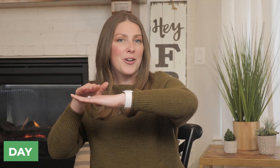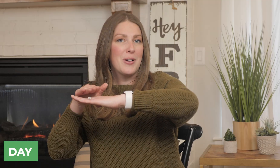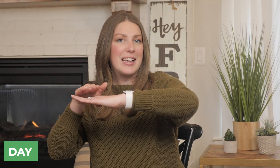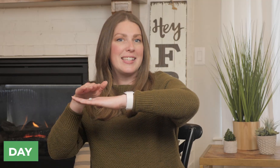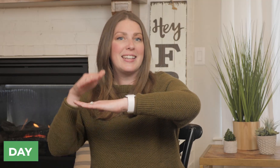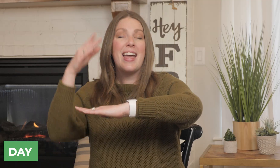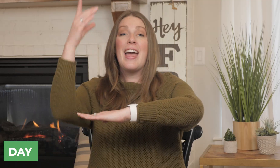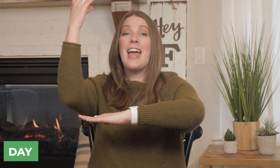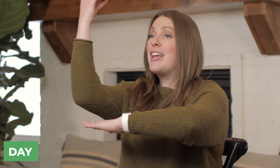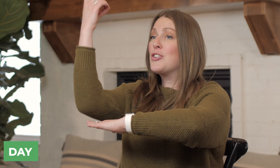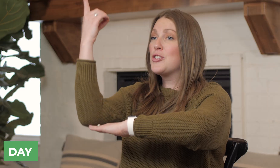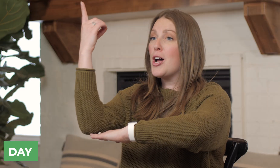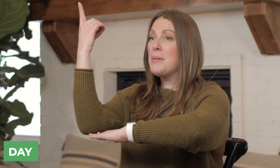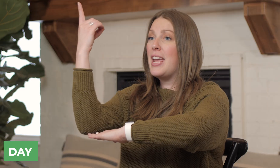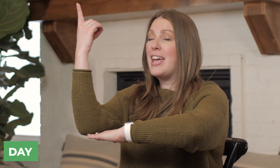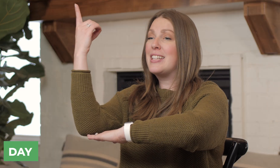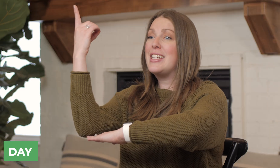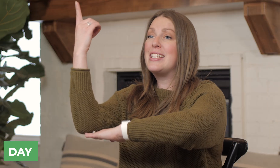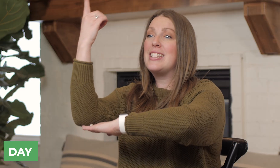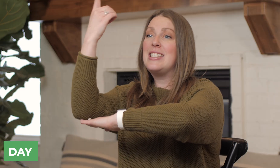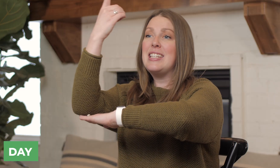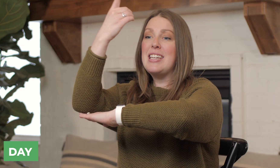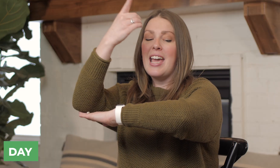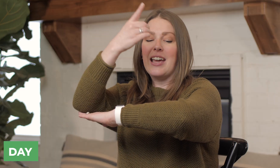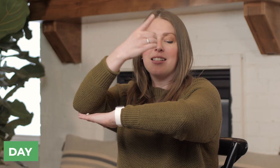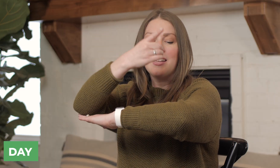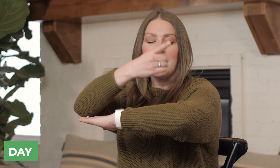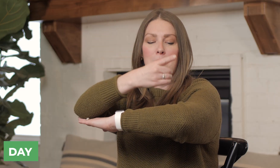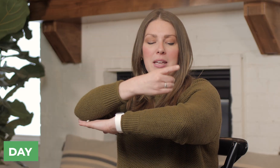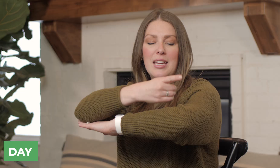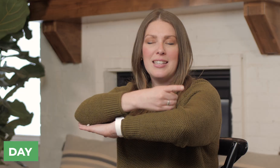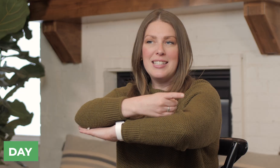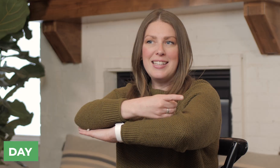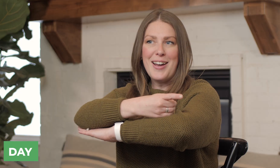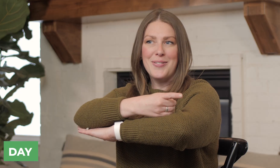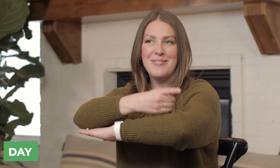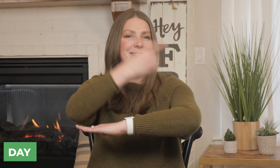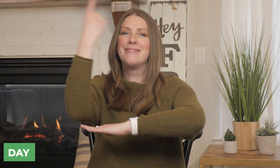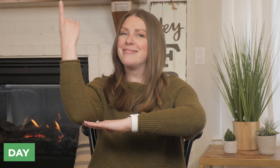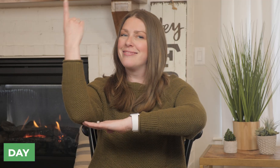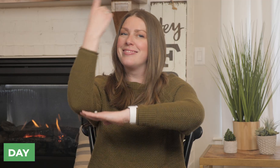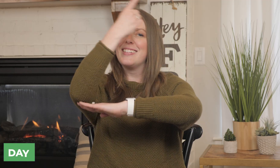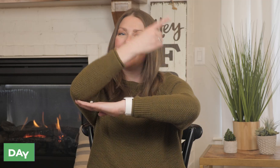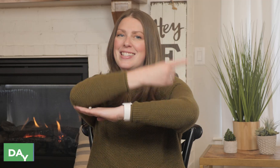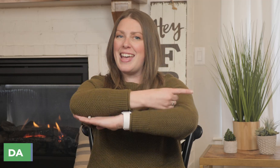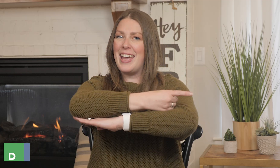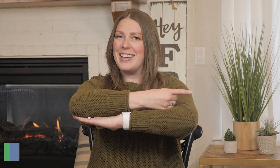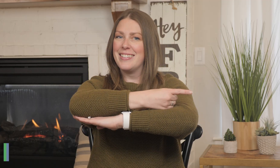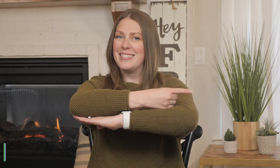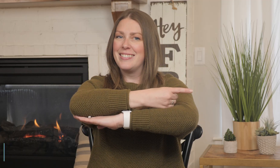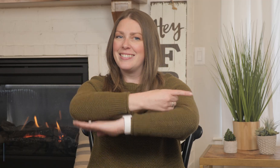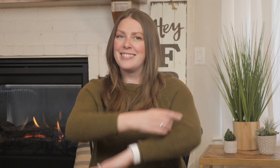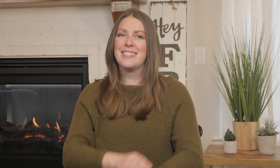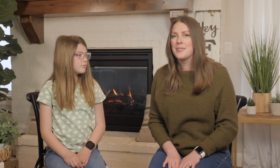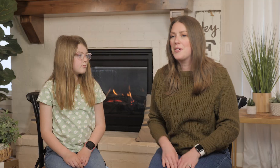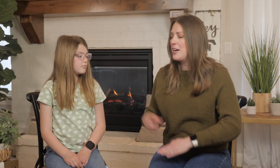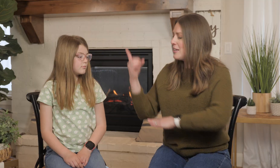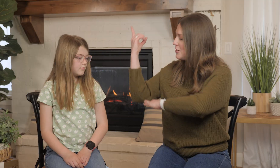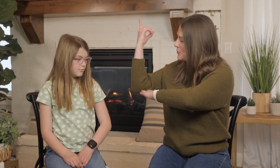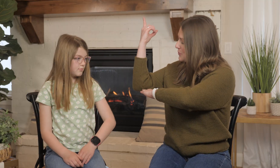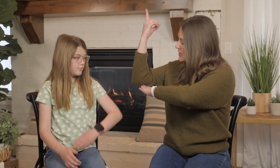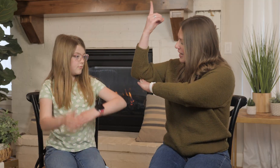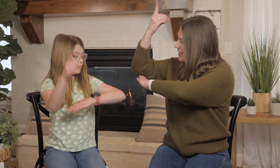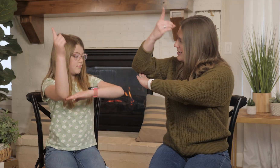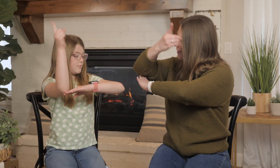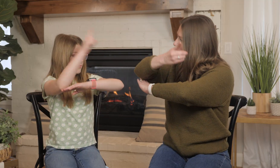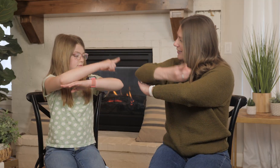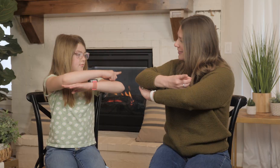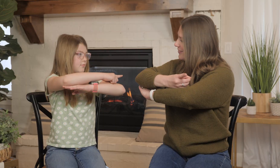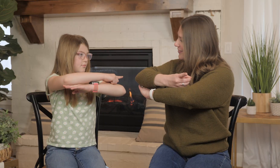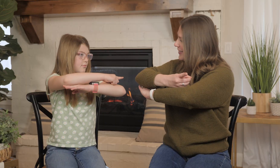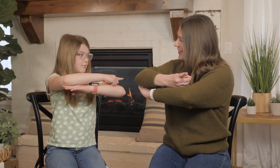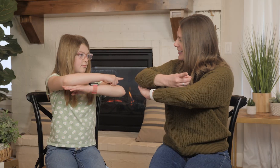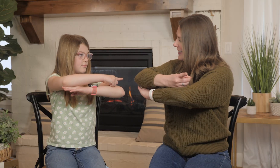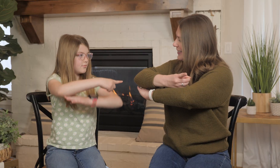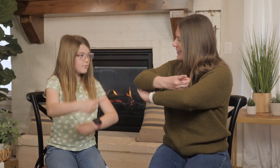horizon your dominant hand is a 'D' hand coming down, day. All right, can you do day? Very good.